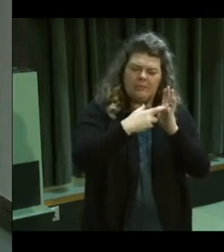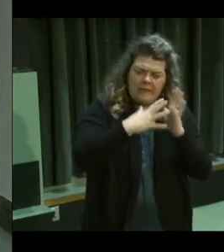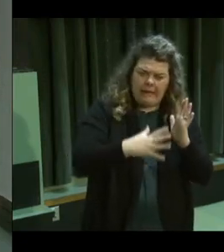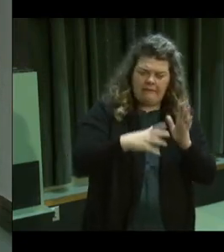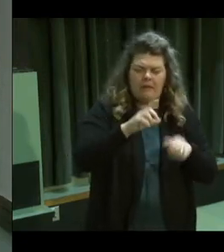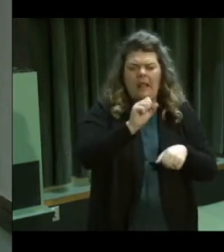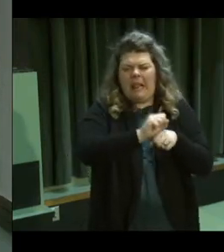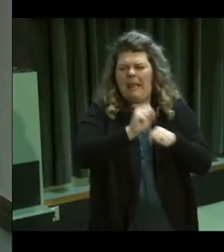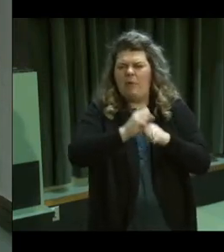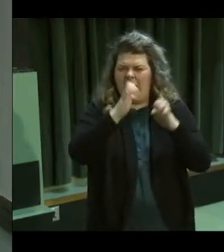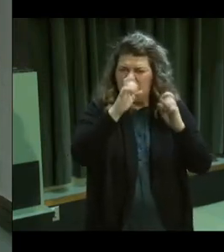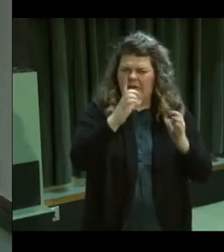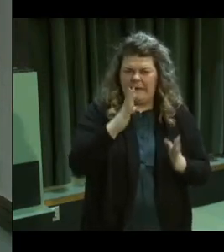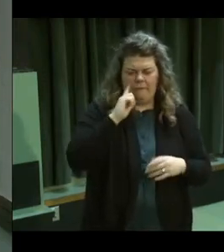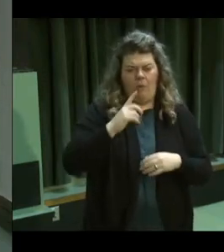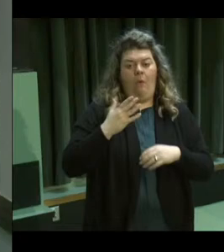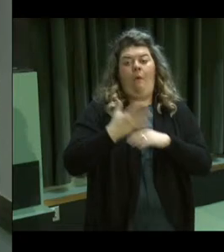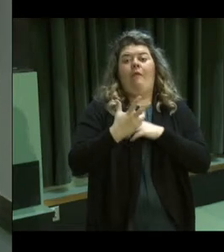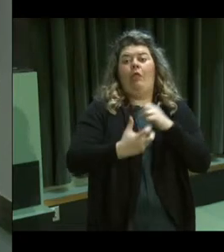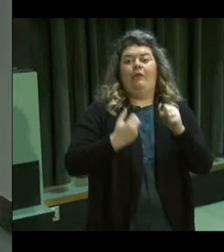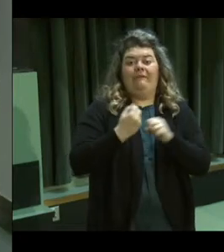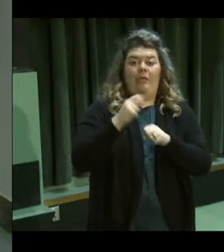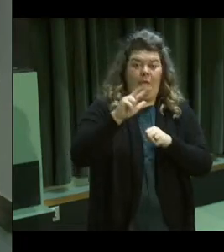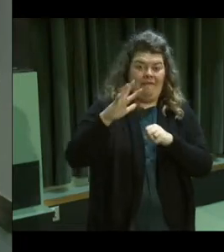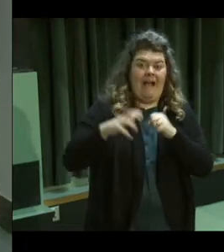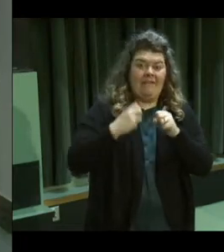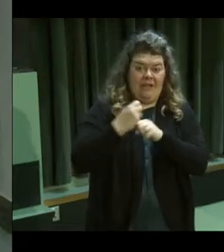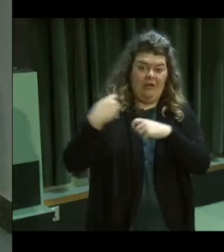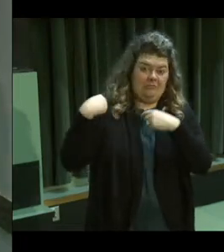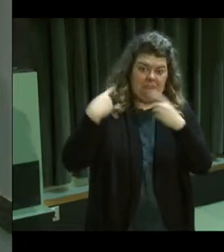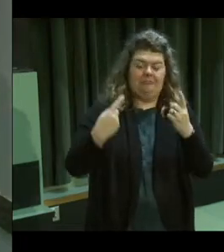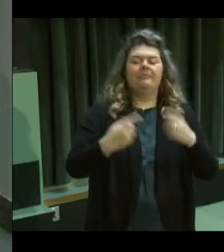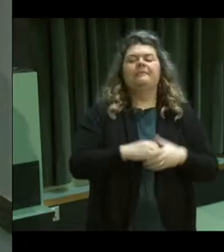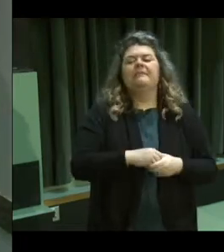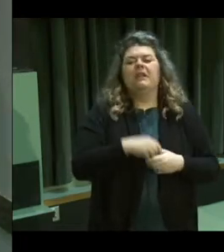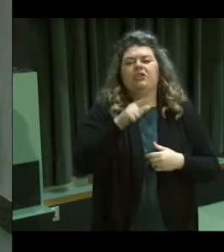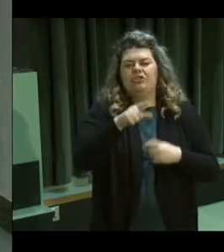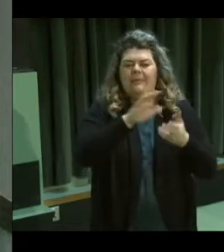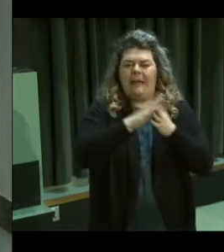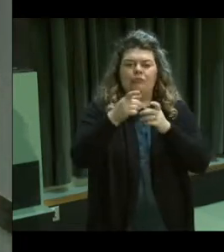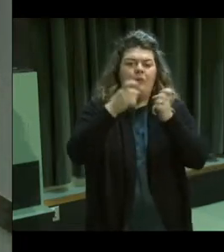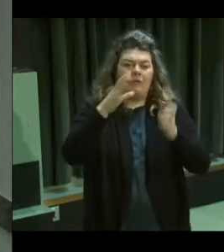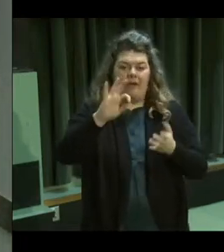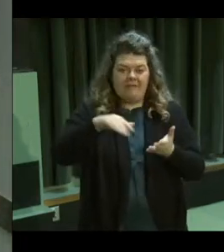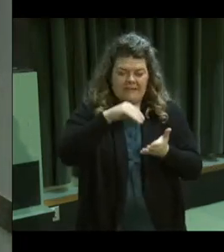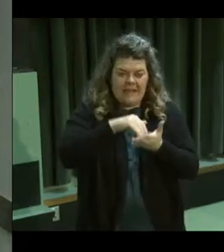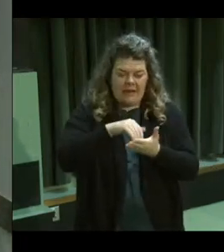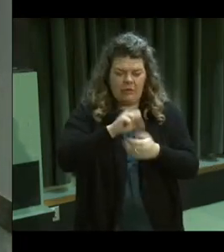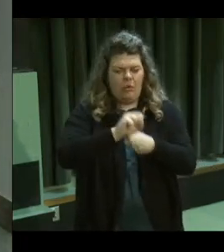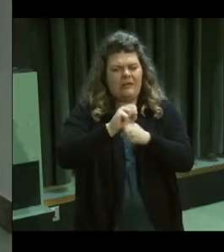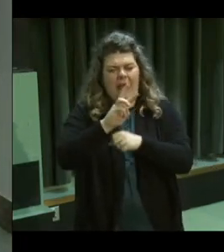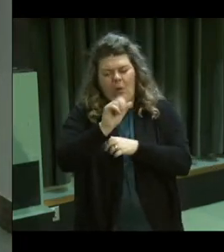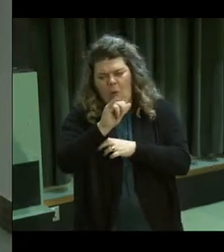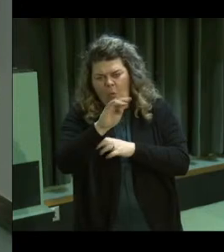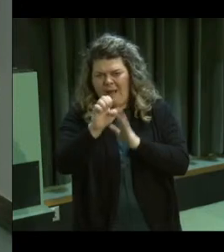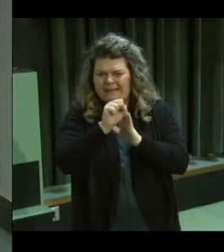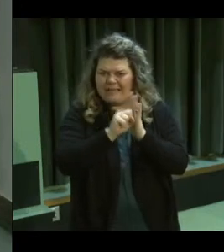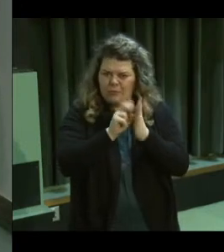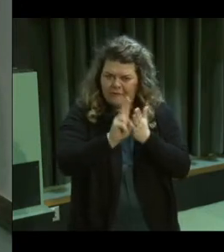educator for over 35 years. Prior to becoming director of